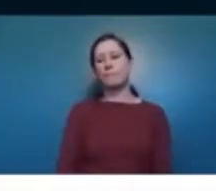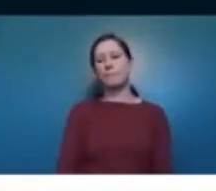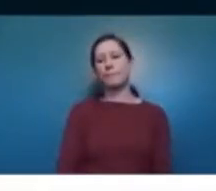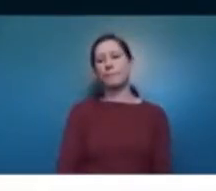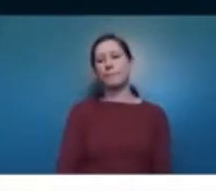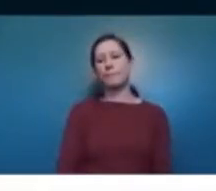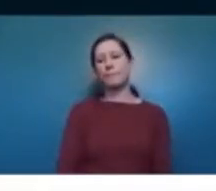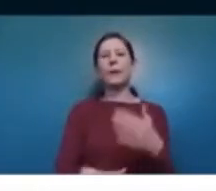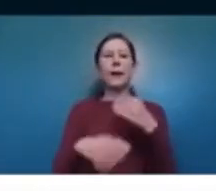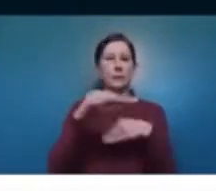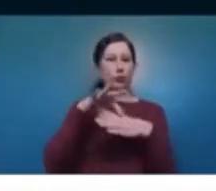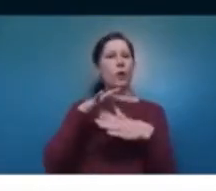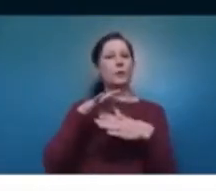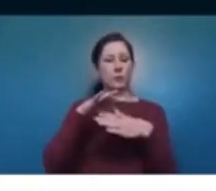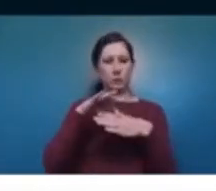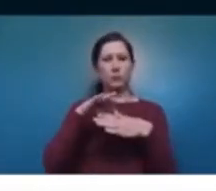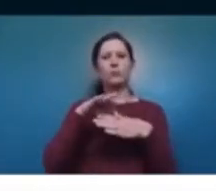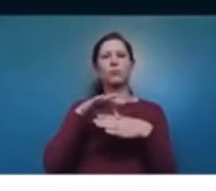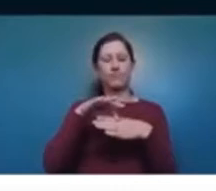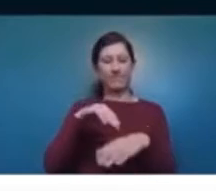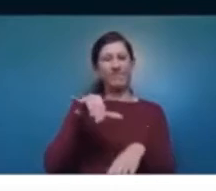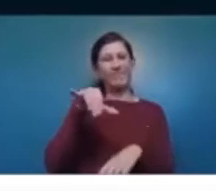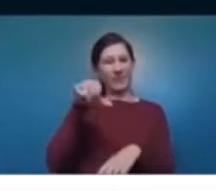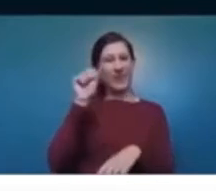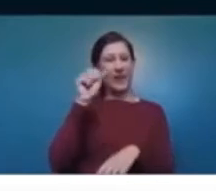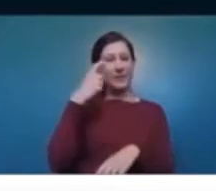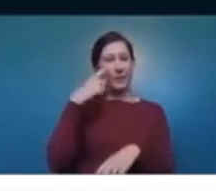Additional content is the next step. Yes, for the video clips